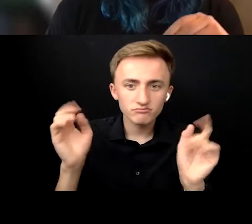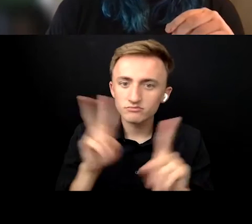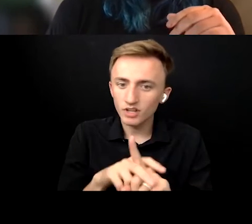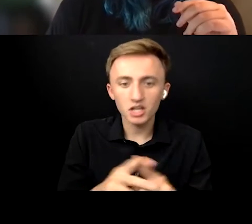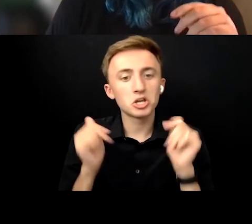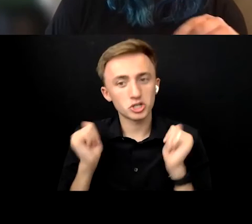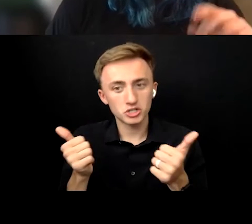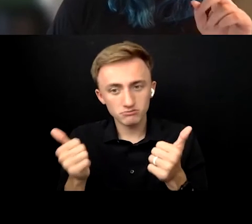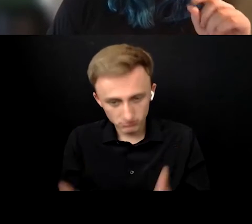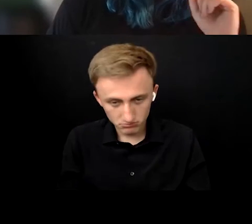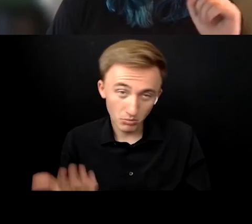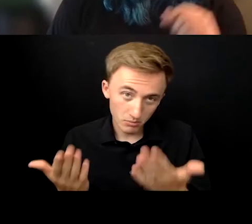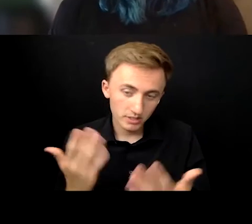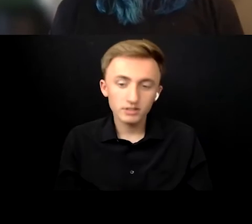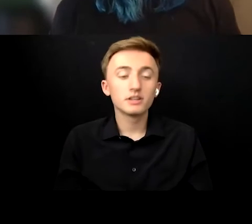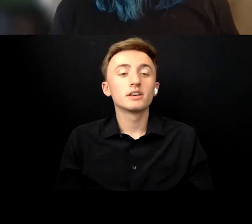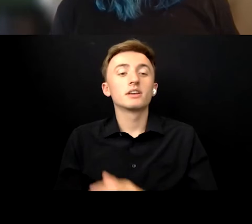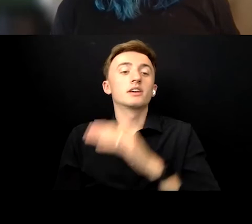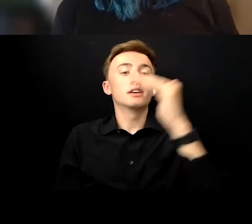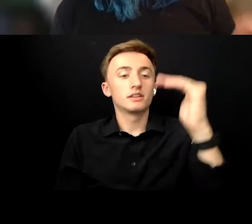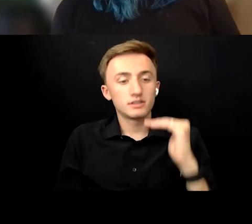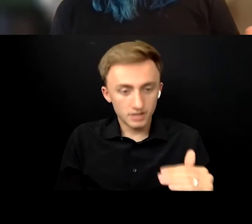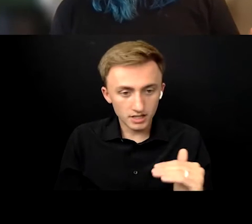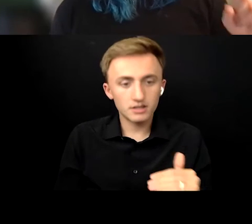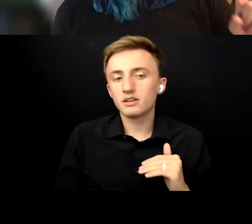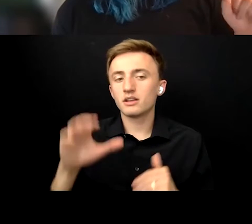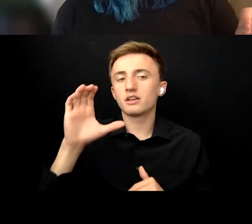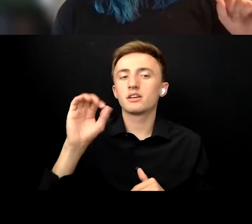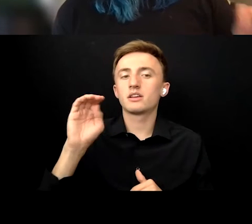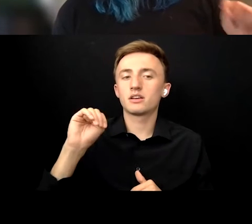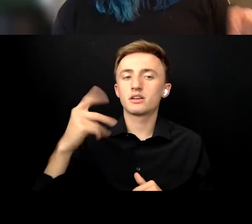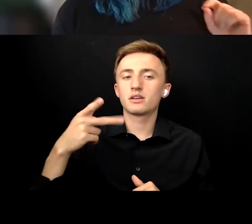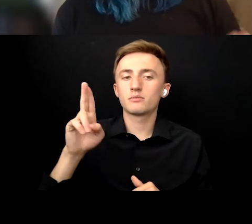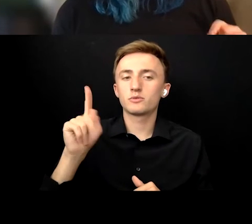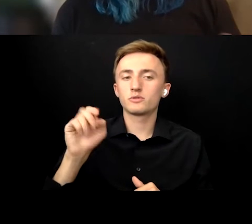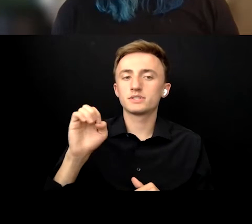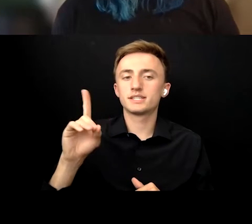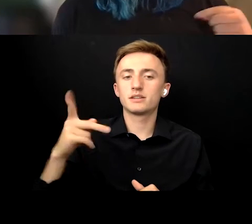probably. Then we have computed properties, and this is where you can see the accessible name is